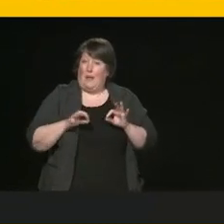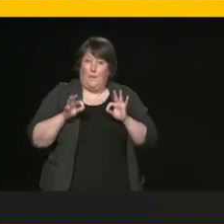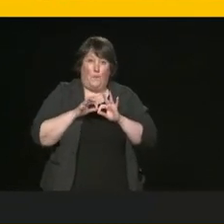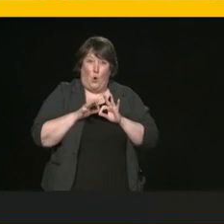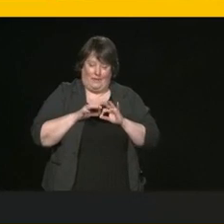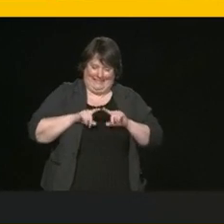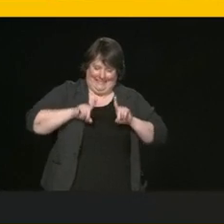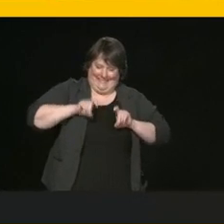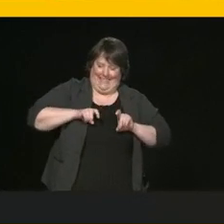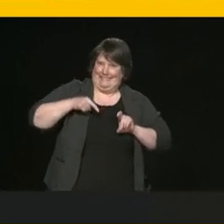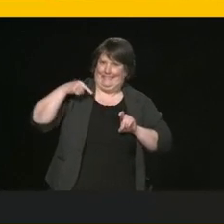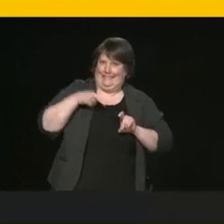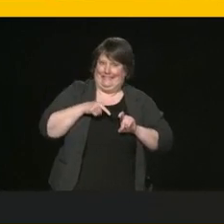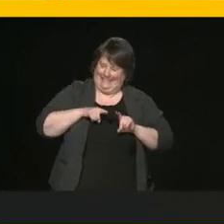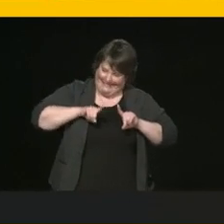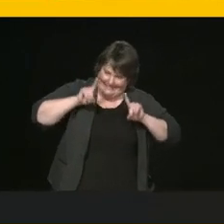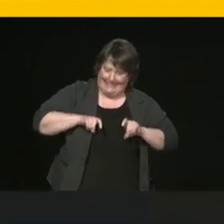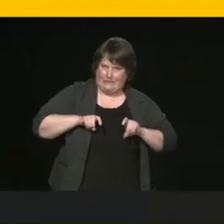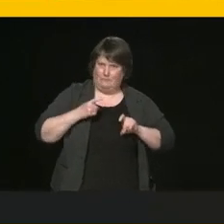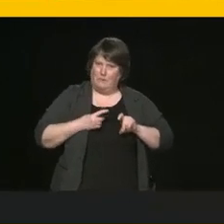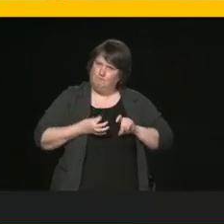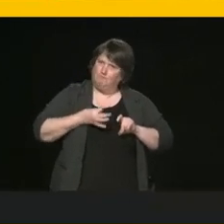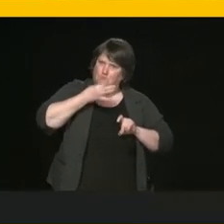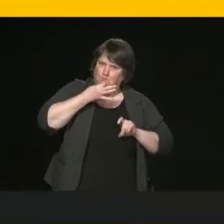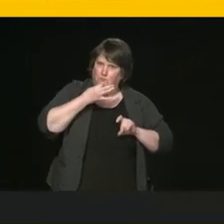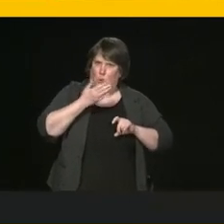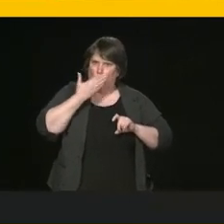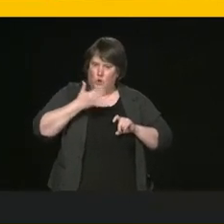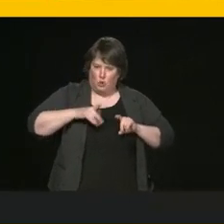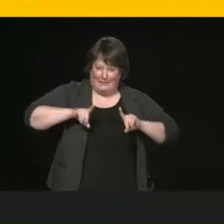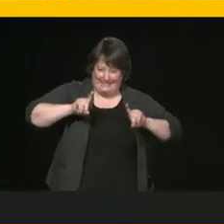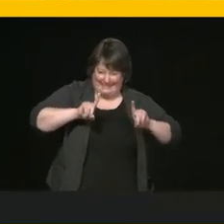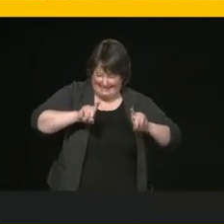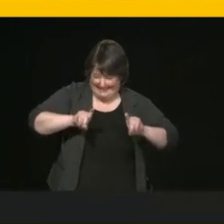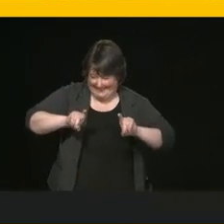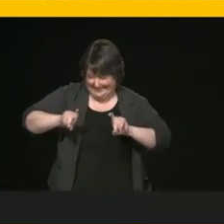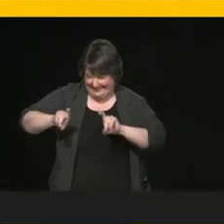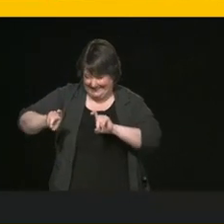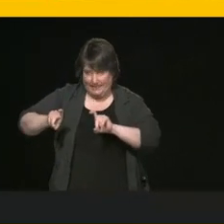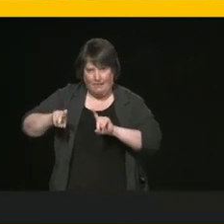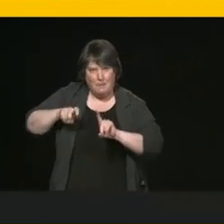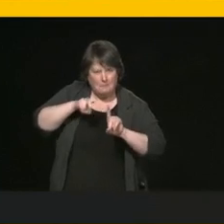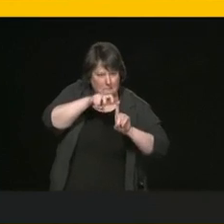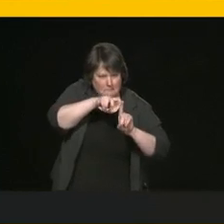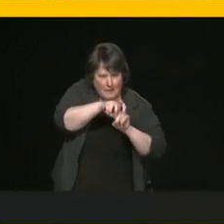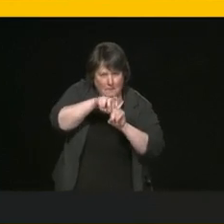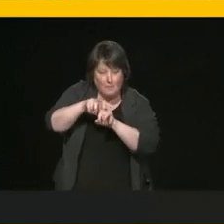GOAL, YOU HAVE TO HAVE